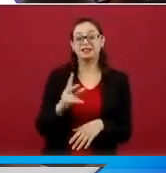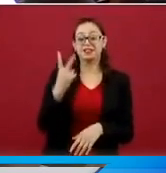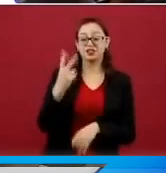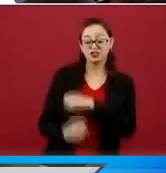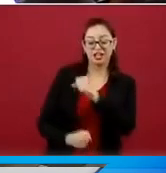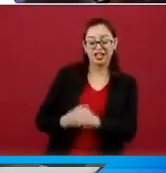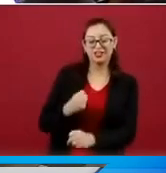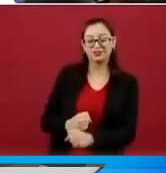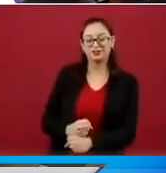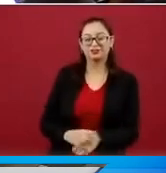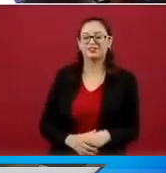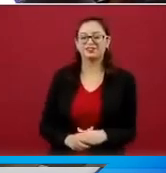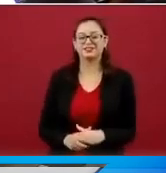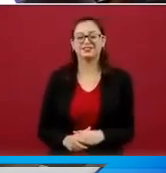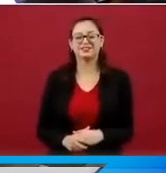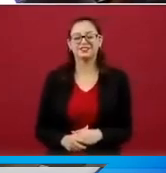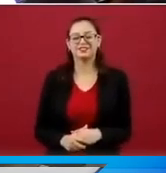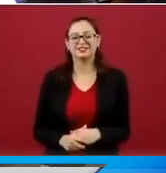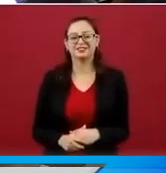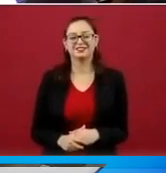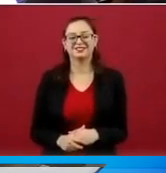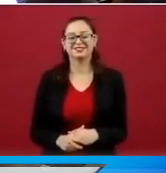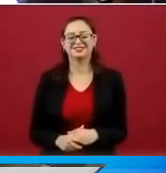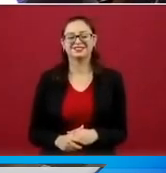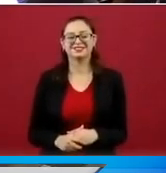this operation will be permanent until these bad practices are ended